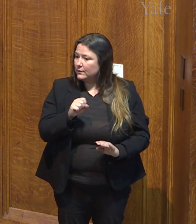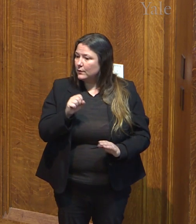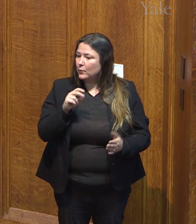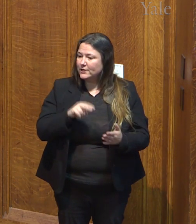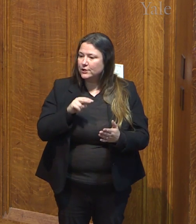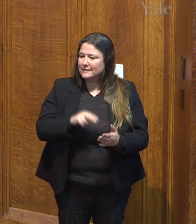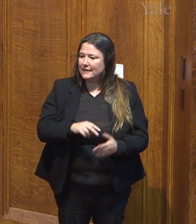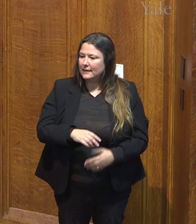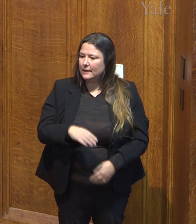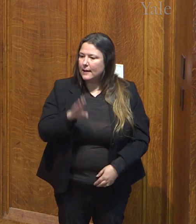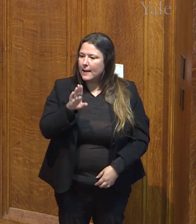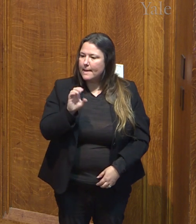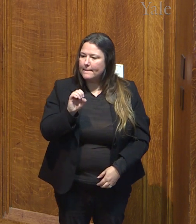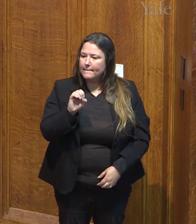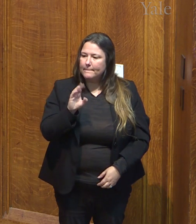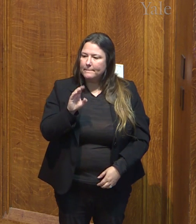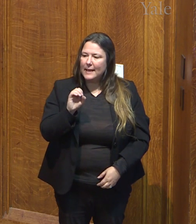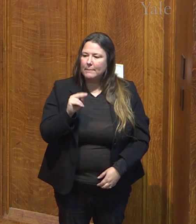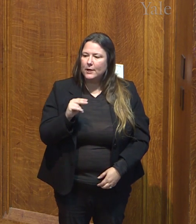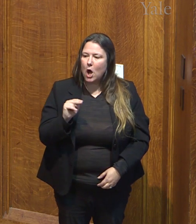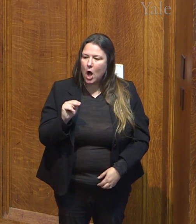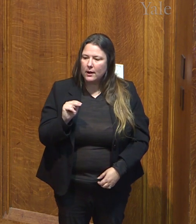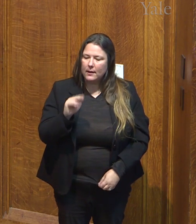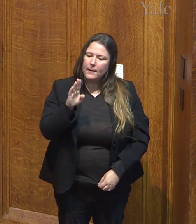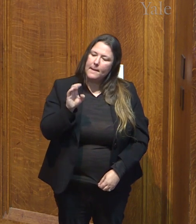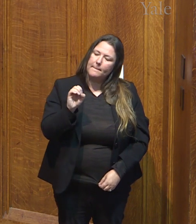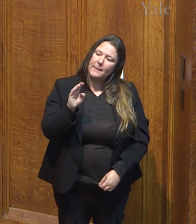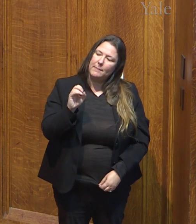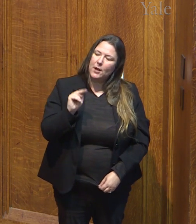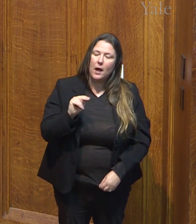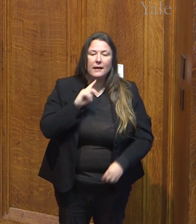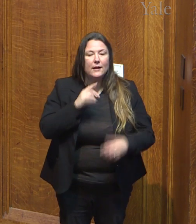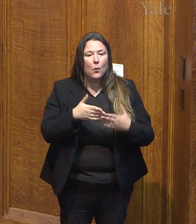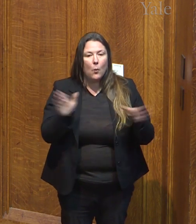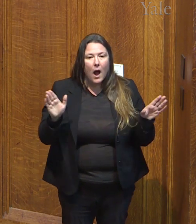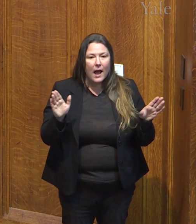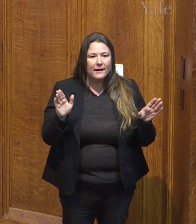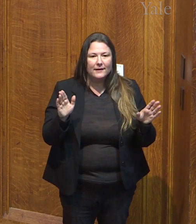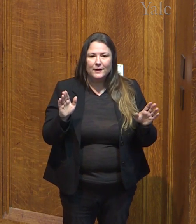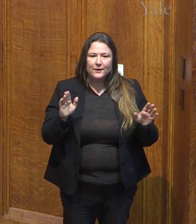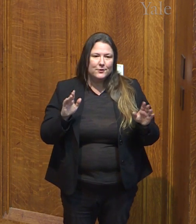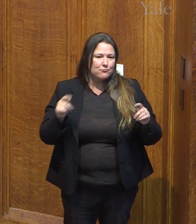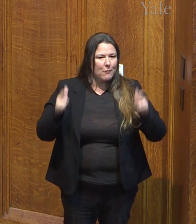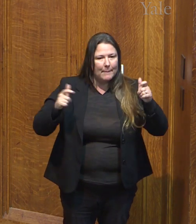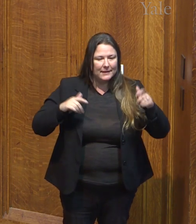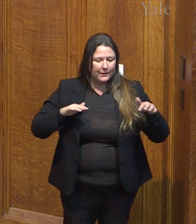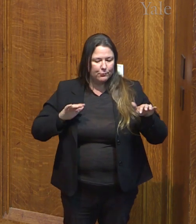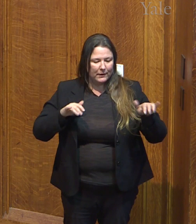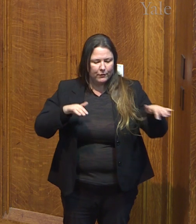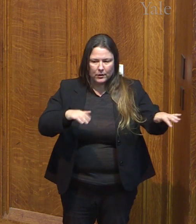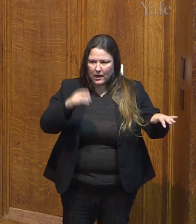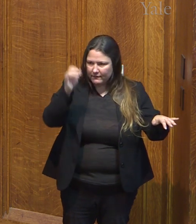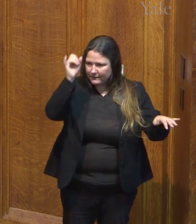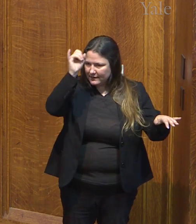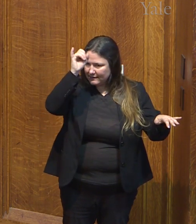of eloquence and wisdom in a wide, rapidly running river of ignorance and prejudice on the part of the hearing.